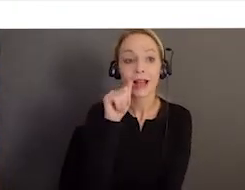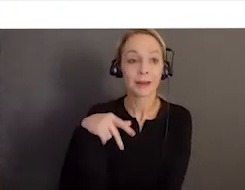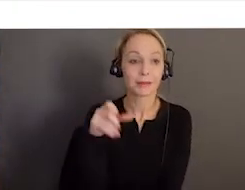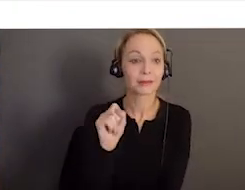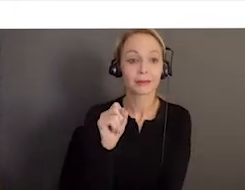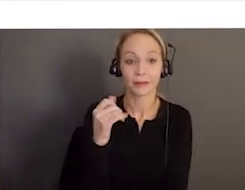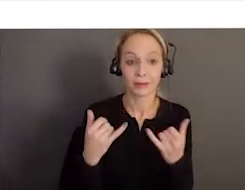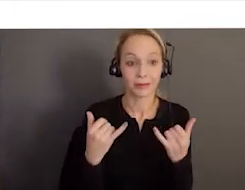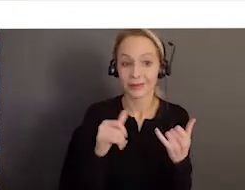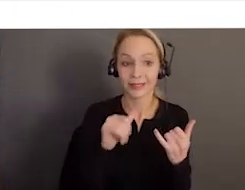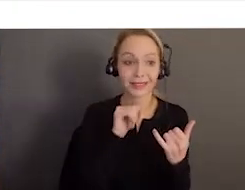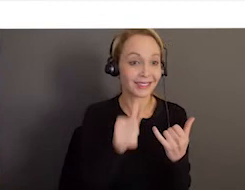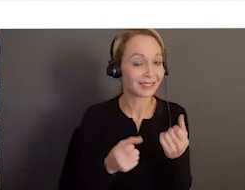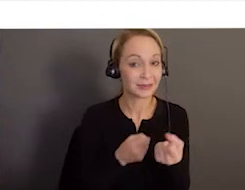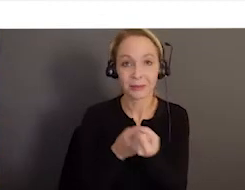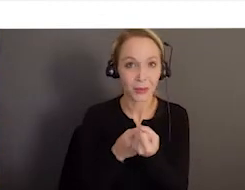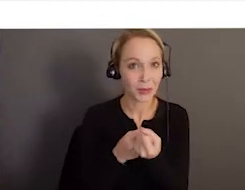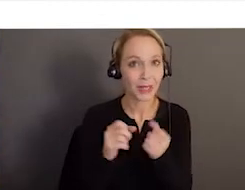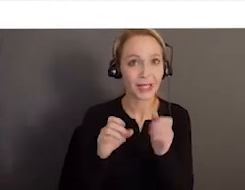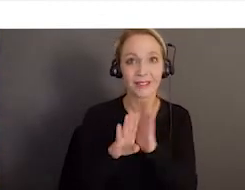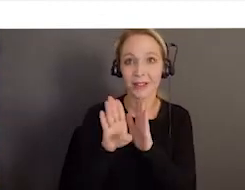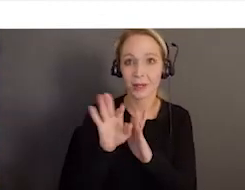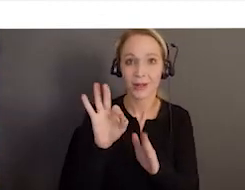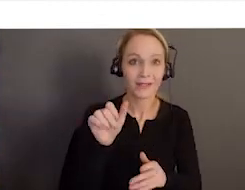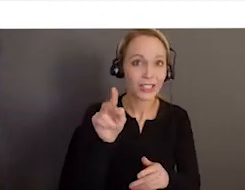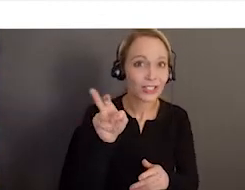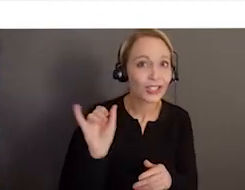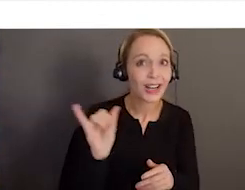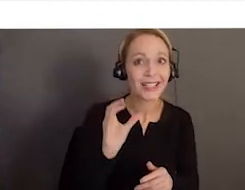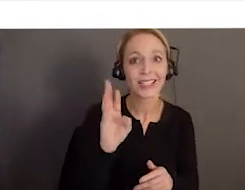THOUGH PRIVATE APPS DOES NOT SUPPORT DEVELOPER FEATURES